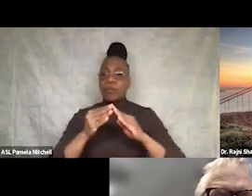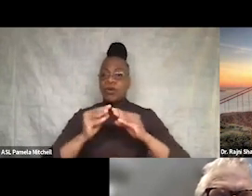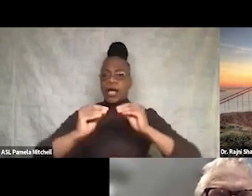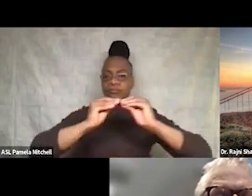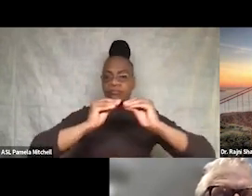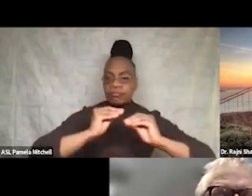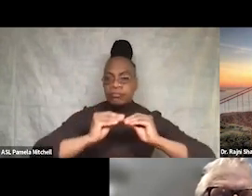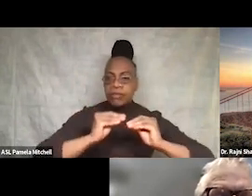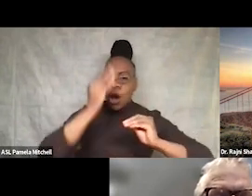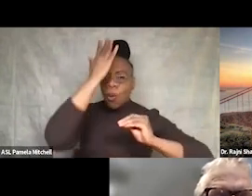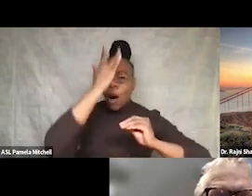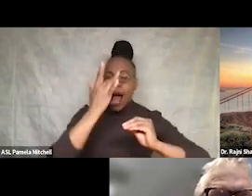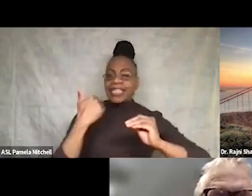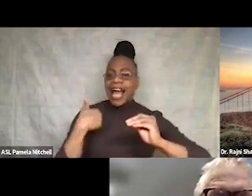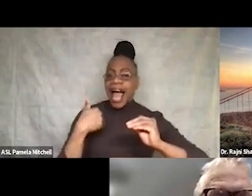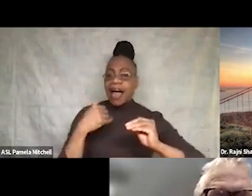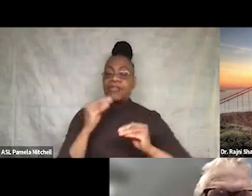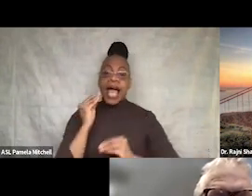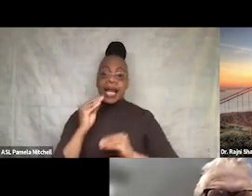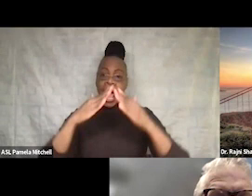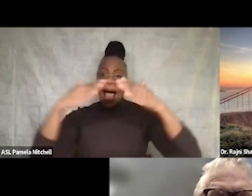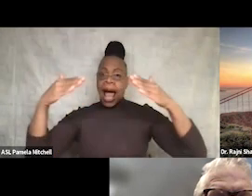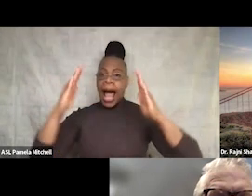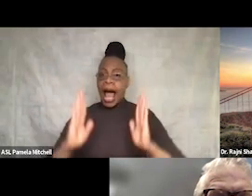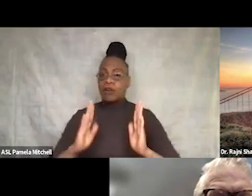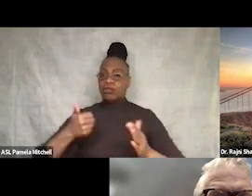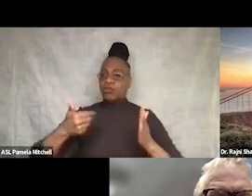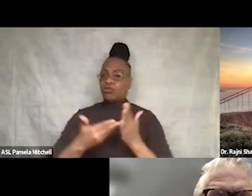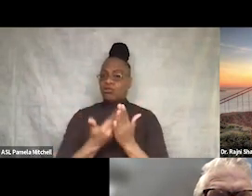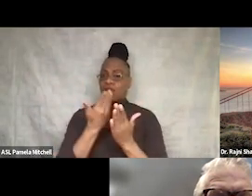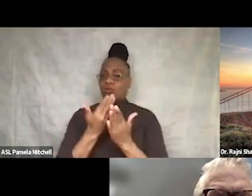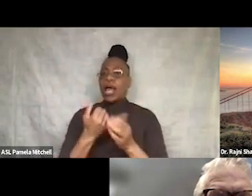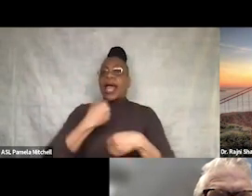to bring them back to life, and really make sure that the insights are beautiful,